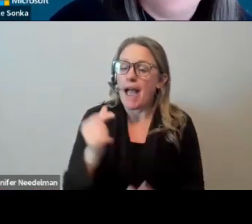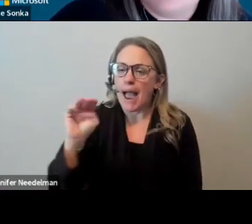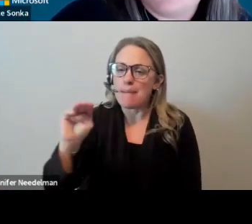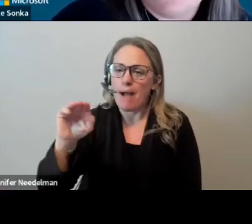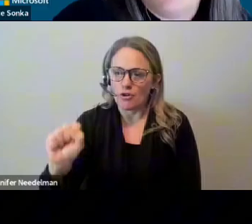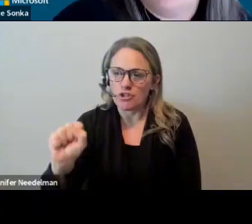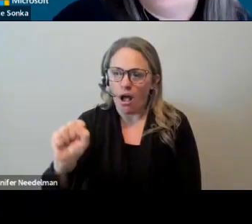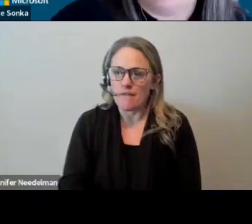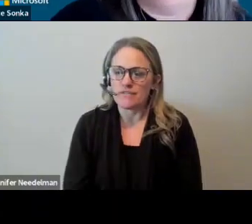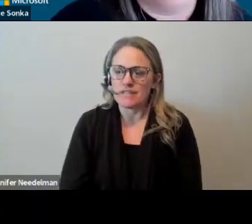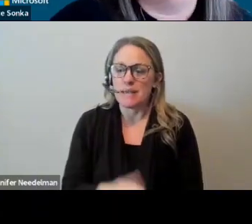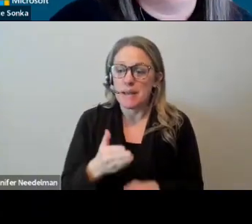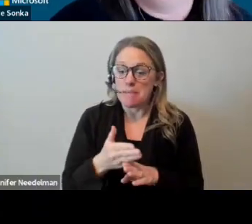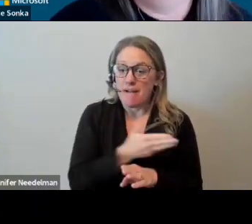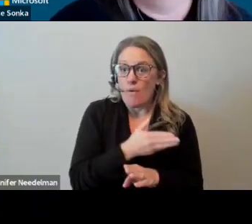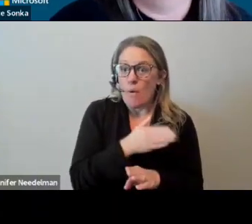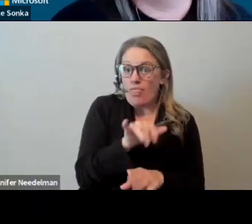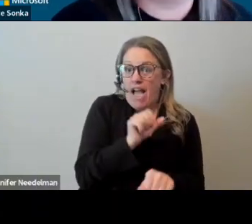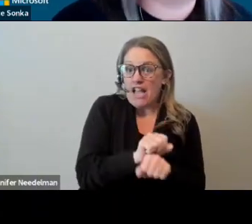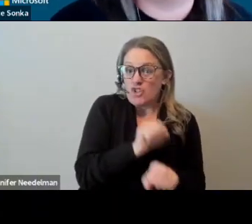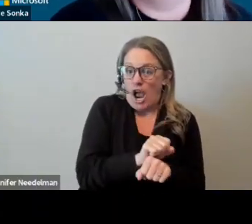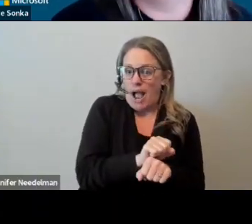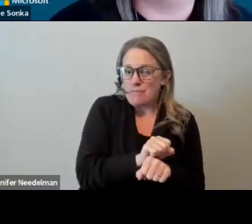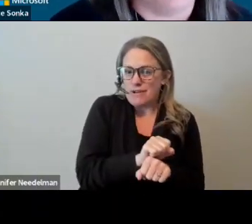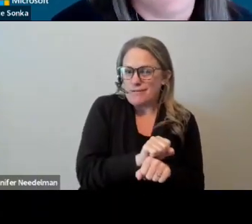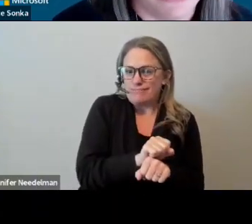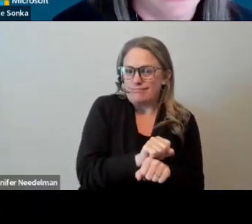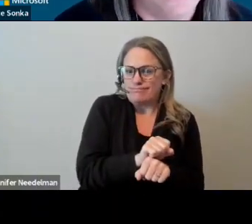Prior to stepping into this role just a mere couple weeks